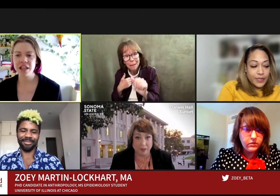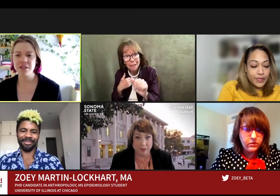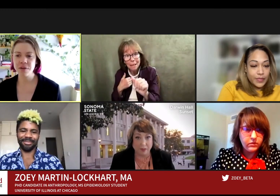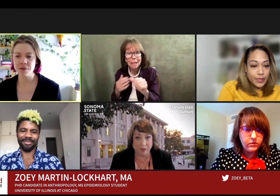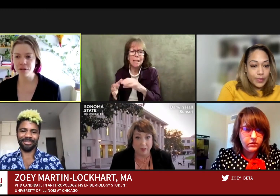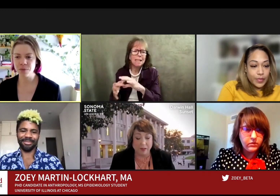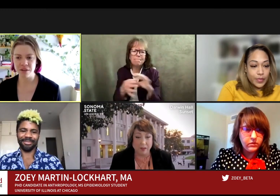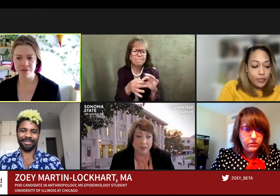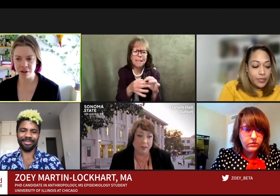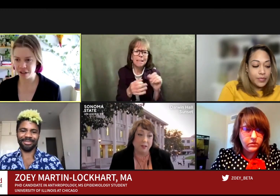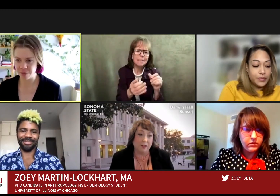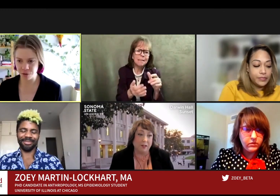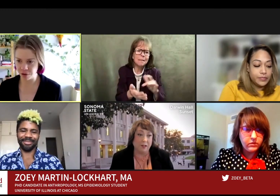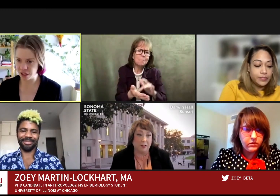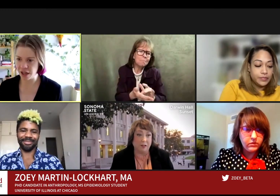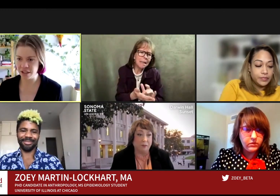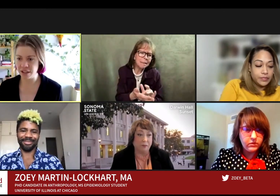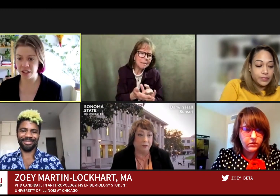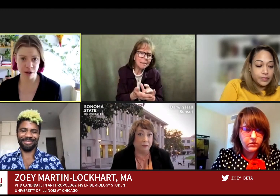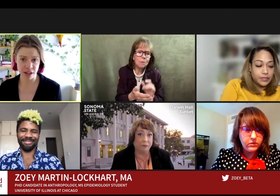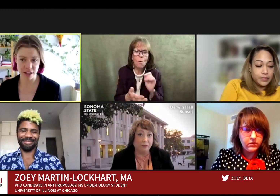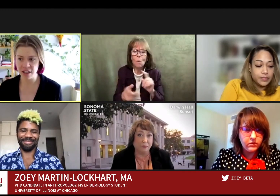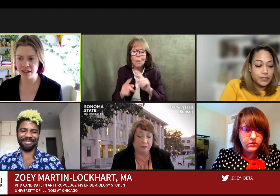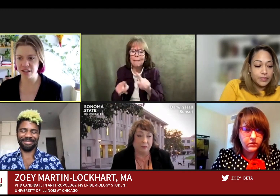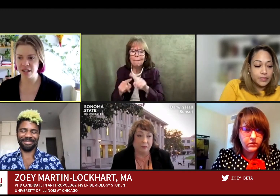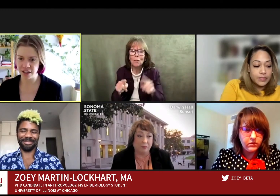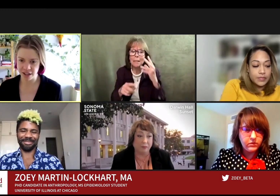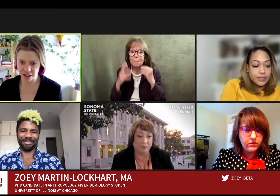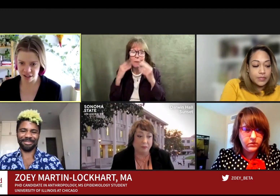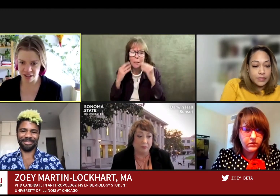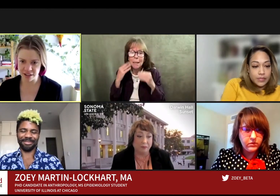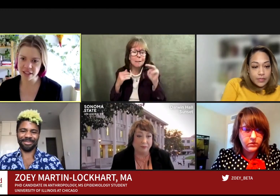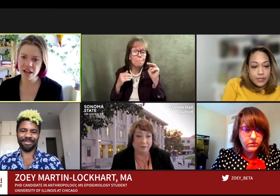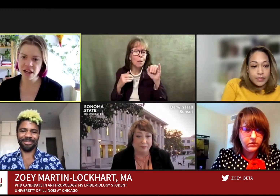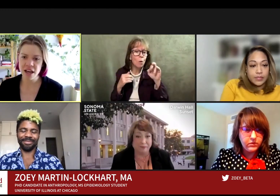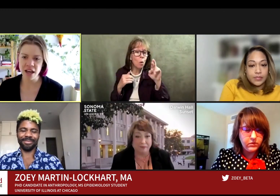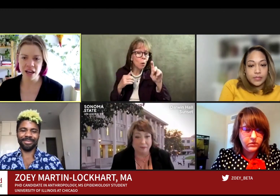As folks in medicine, as folks with various minoritized experiences and identities.